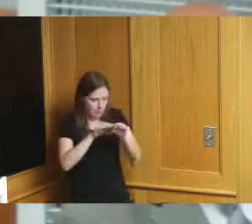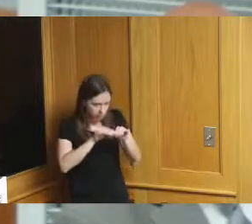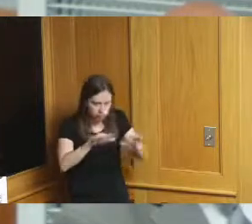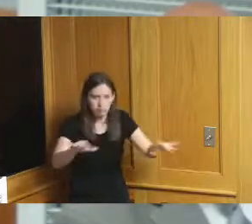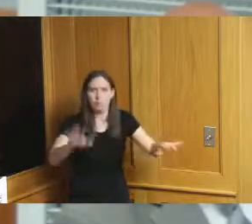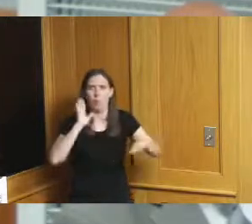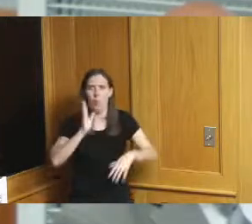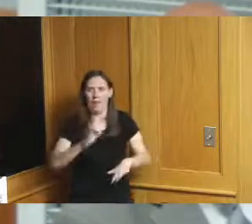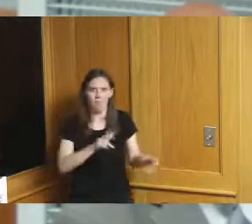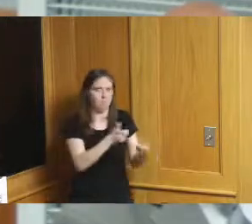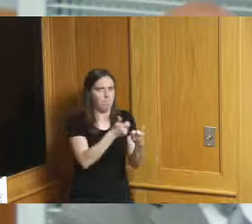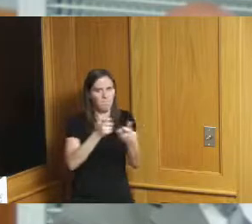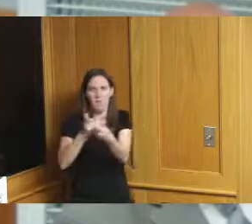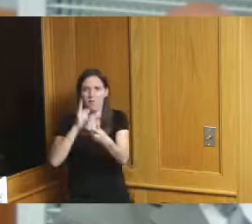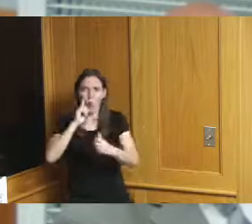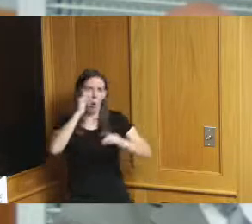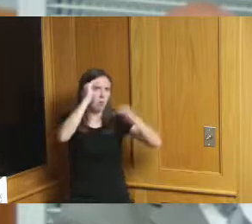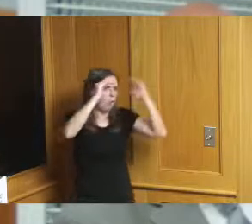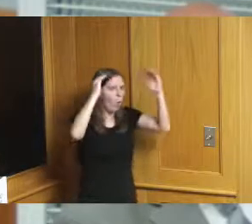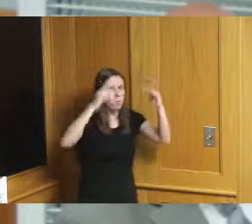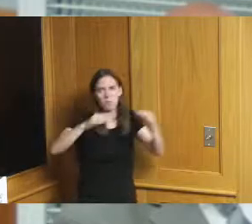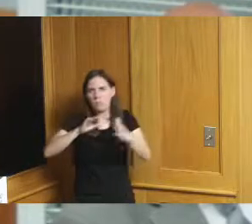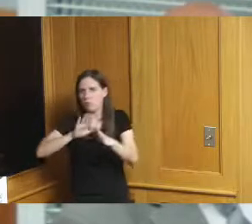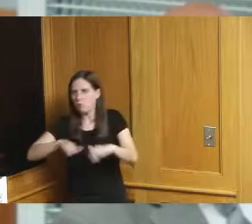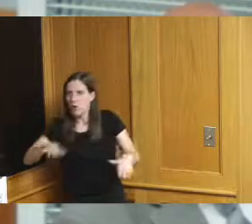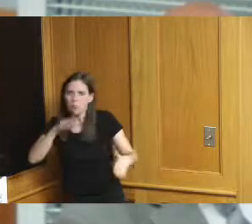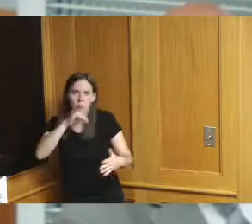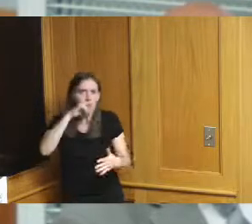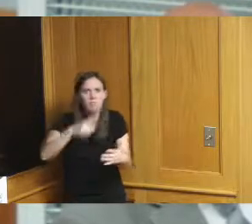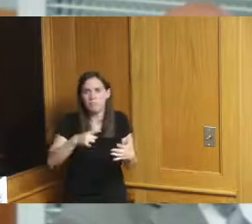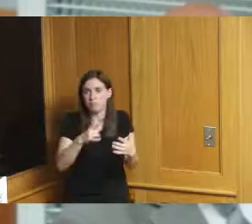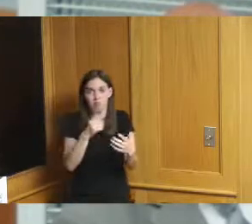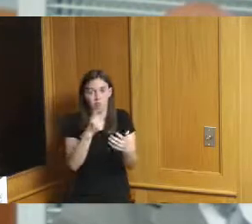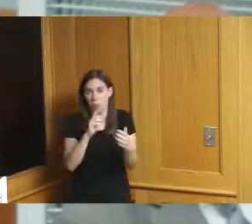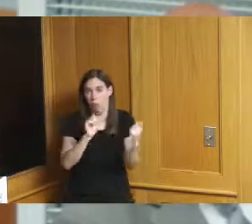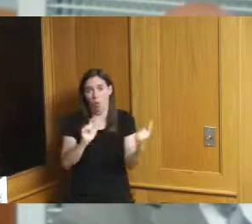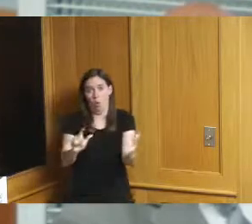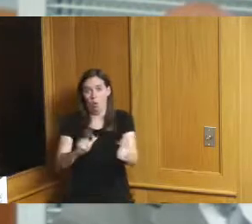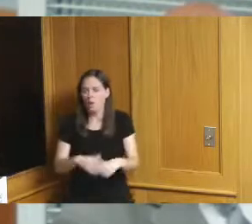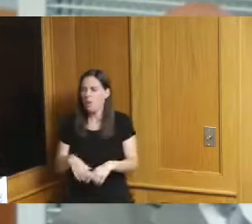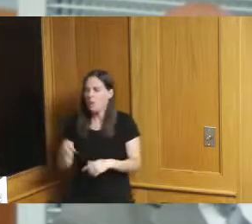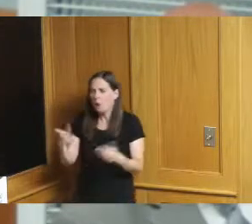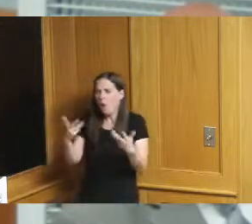for the entire community because but you already you're already making cuts i mean i know you're